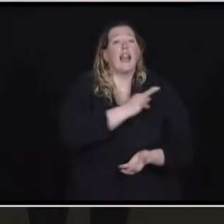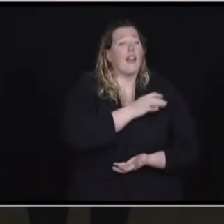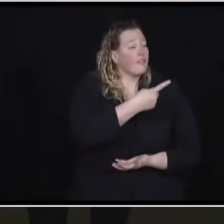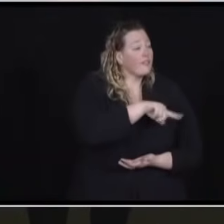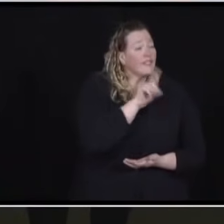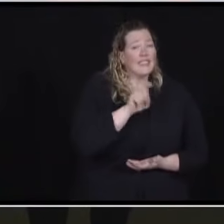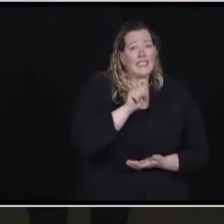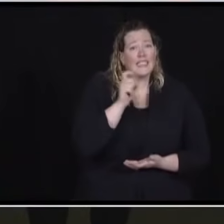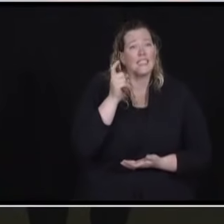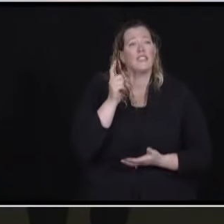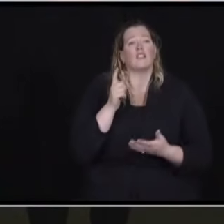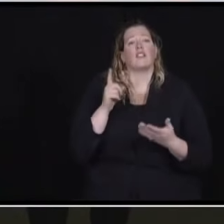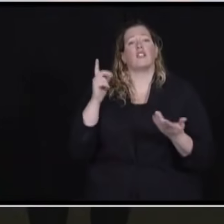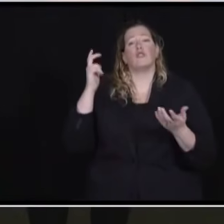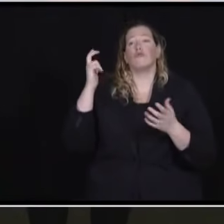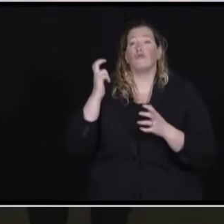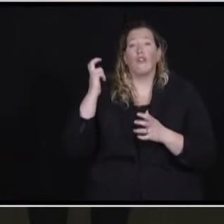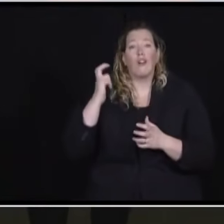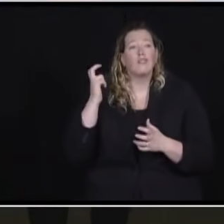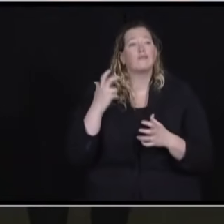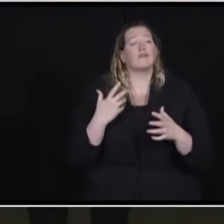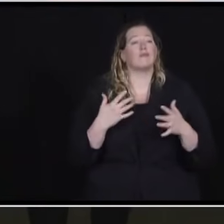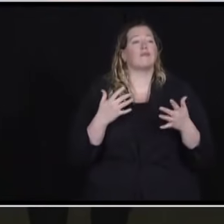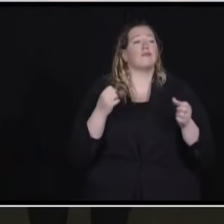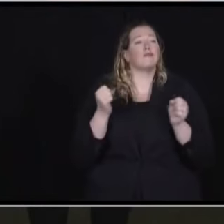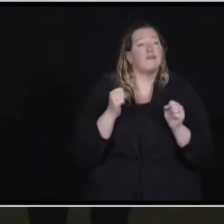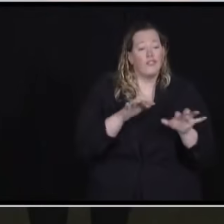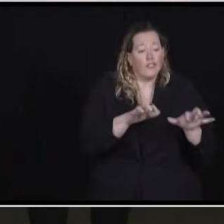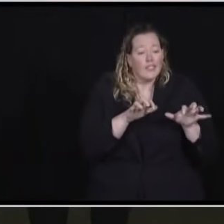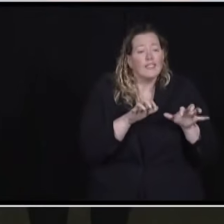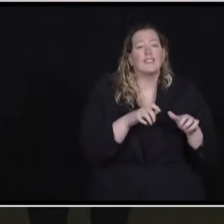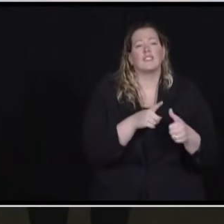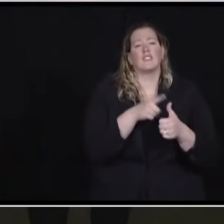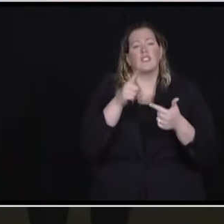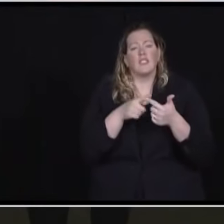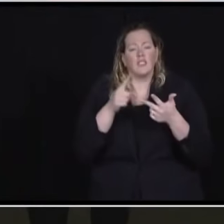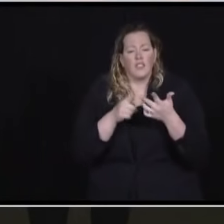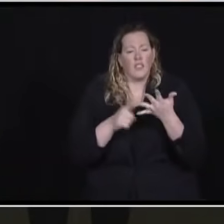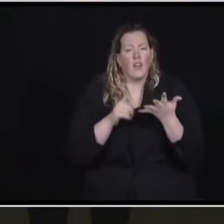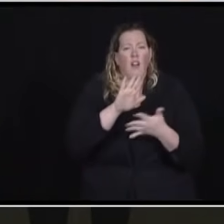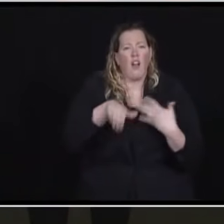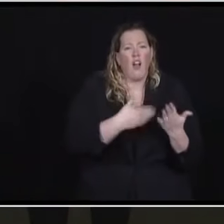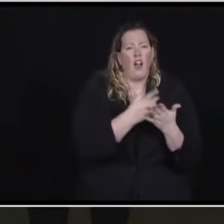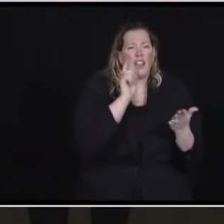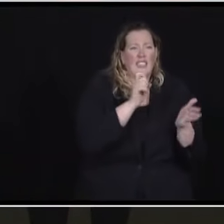Without a clear understanding of how many vaccines we will get, it is impossible to plan.